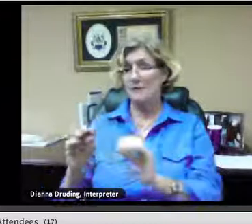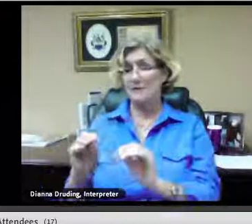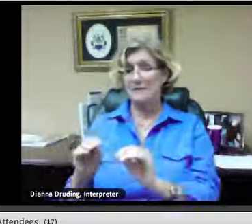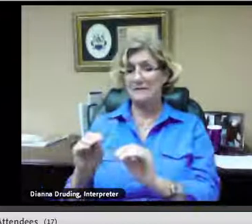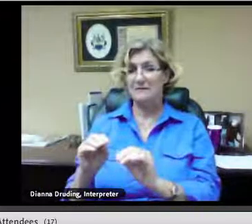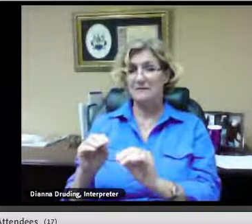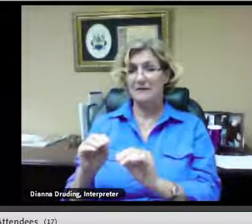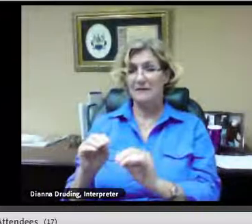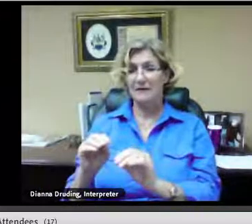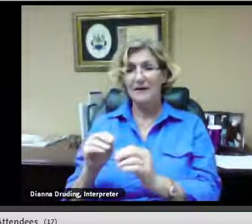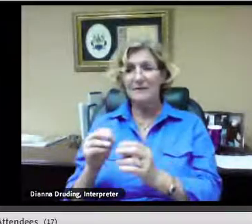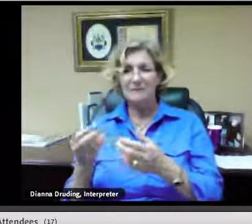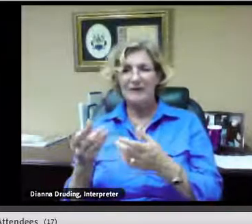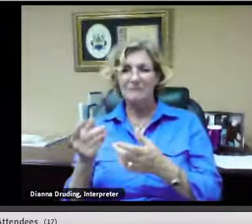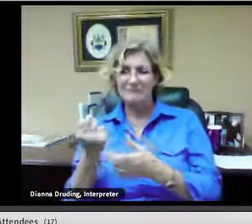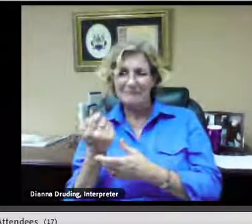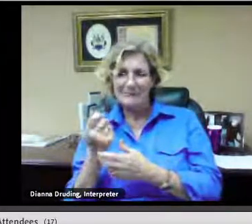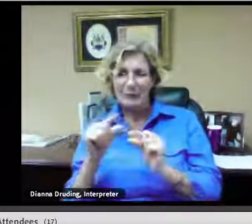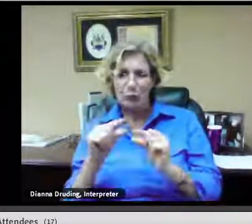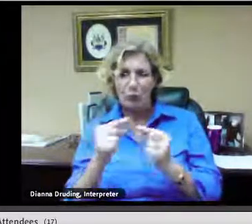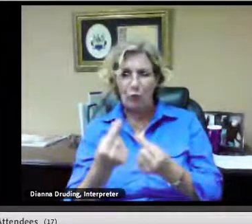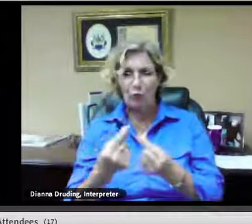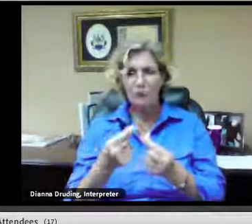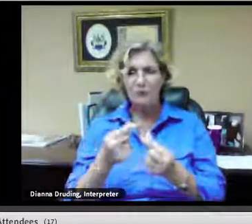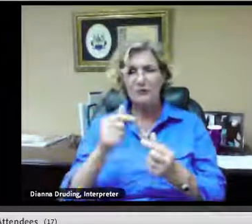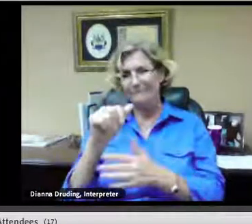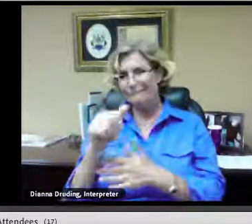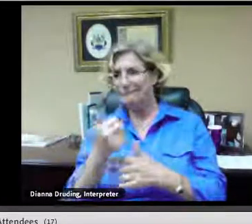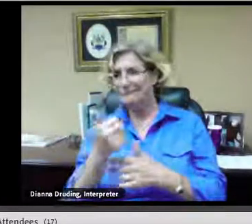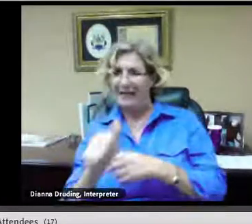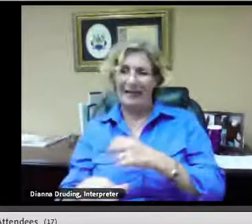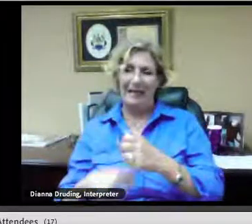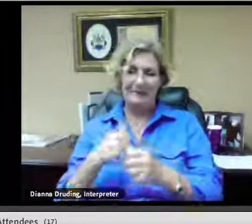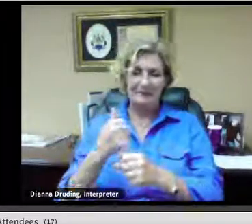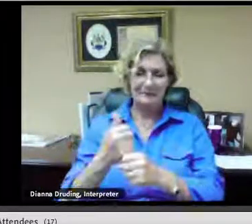If you've got a particular decade you like, but we're going to whiz.